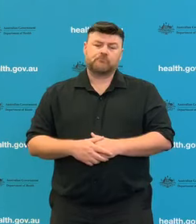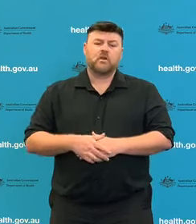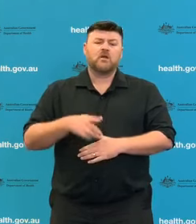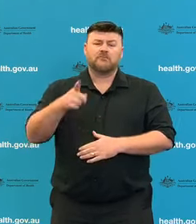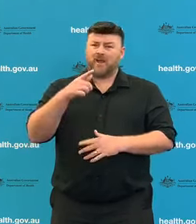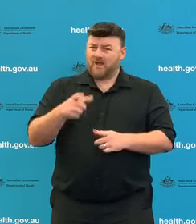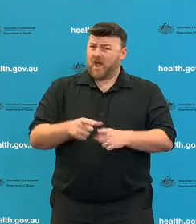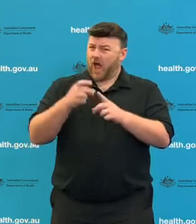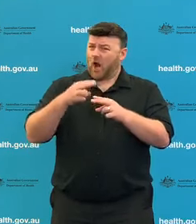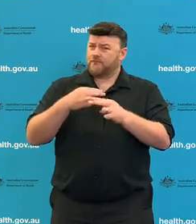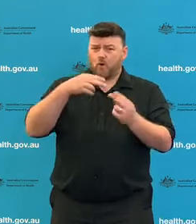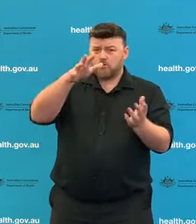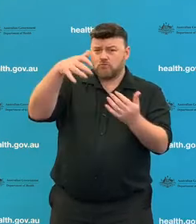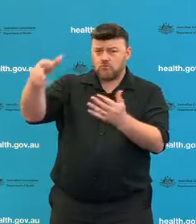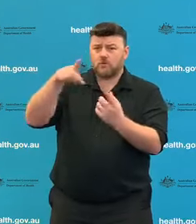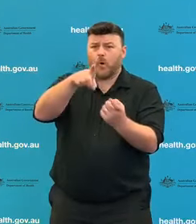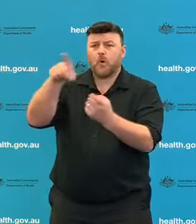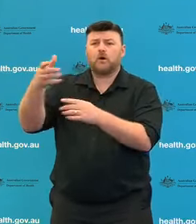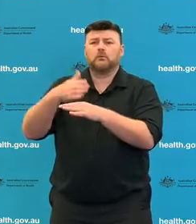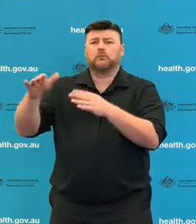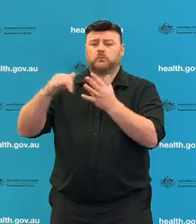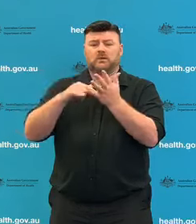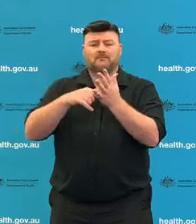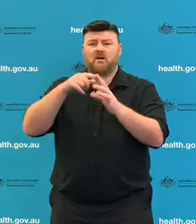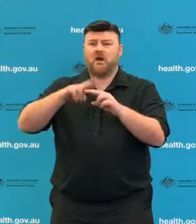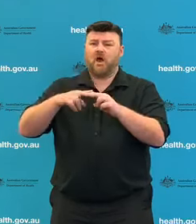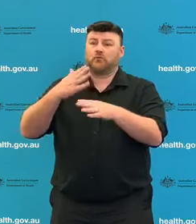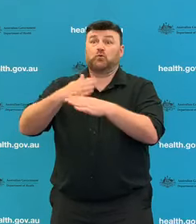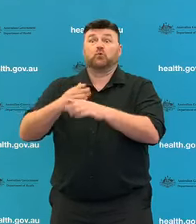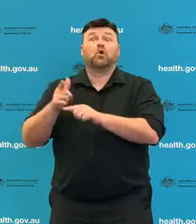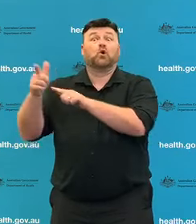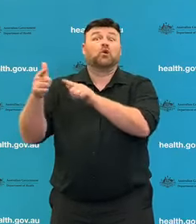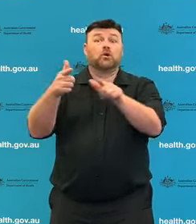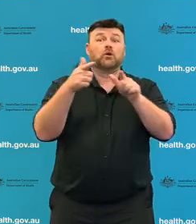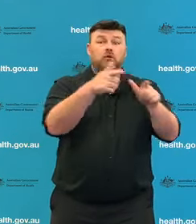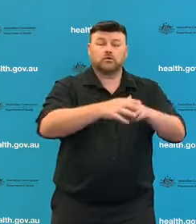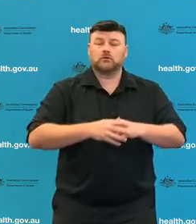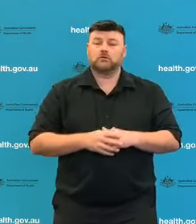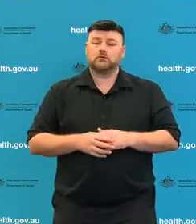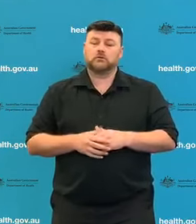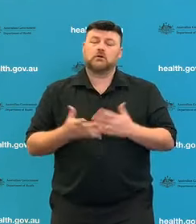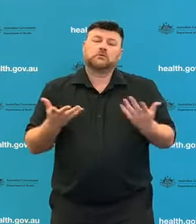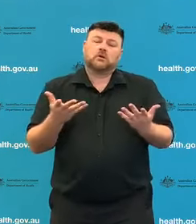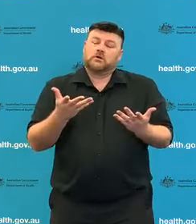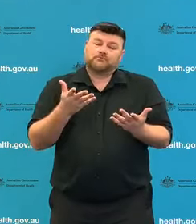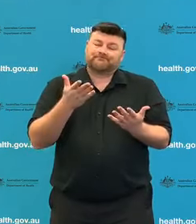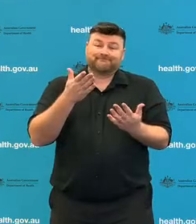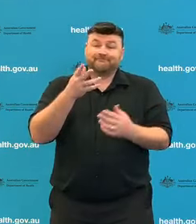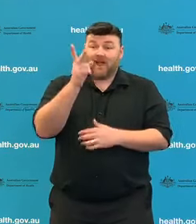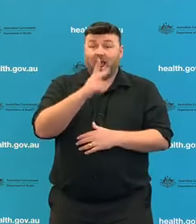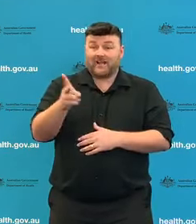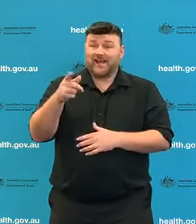Again it's more a point of the for the Department of Agriculture to deal this rather than a health issue Katie.